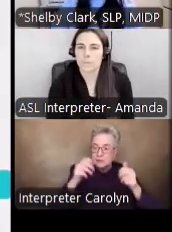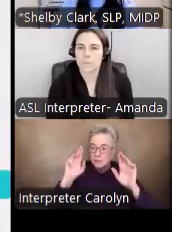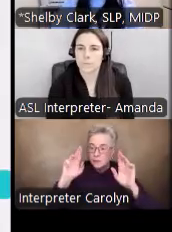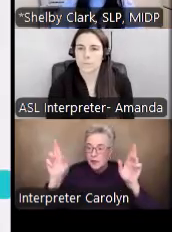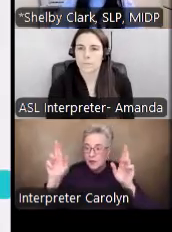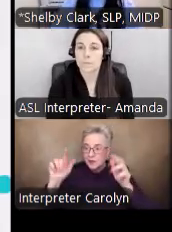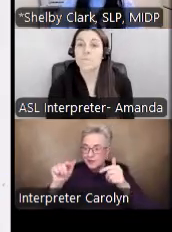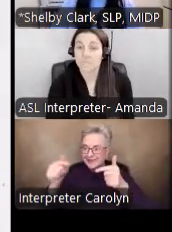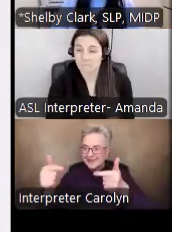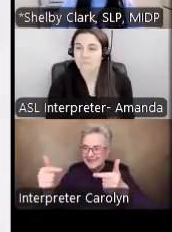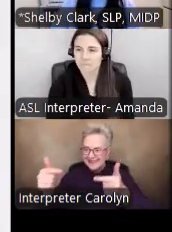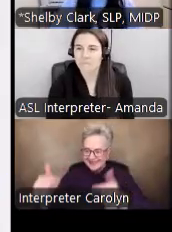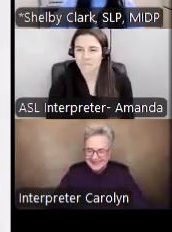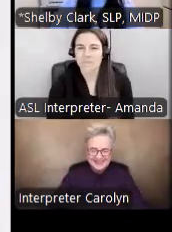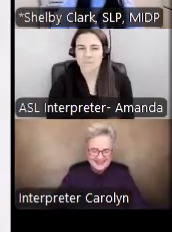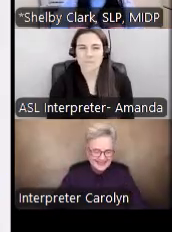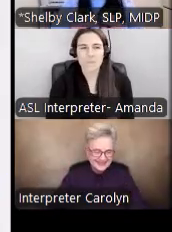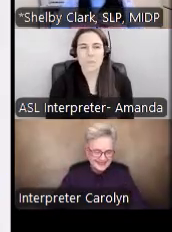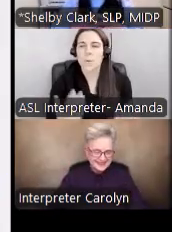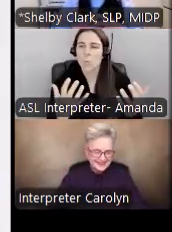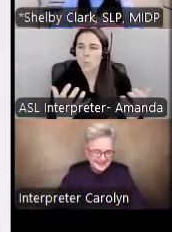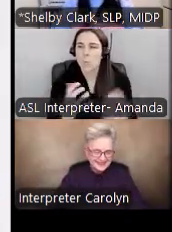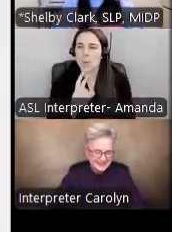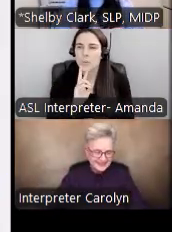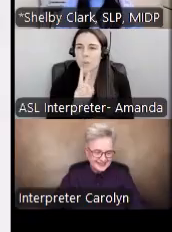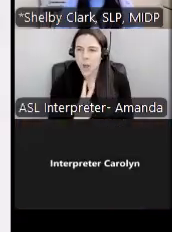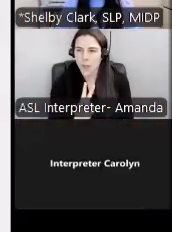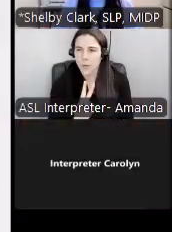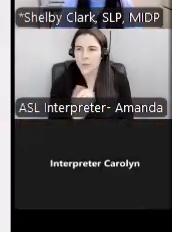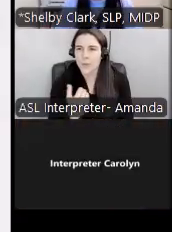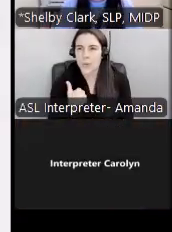We want toddlers to be, to be 50% intelligible at age two,